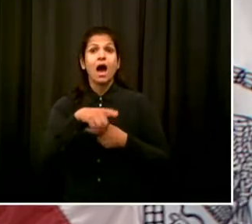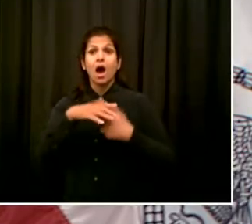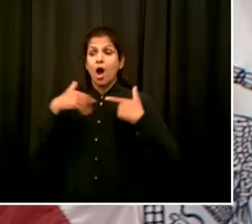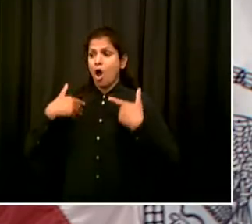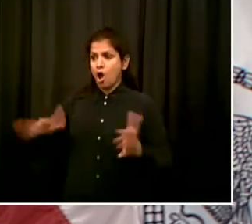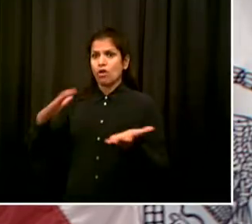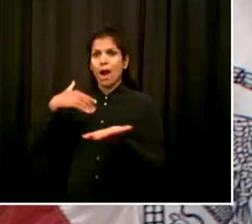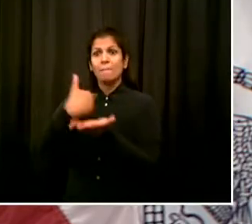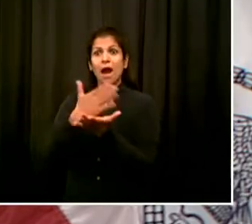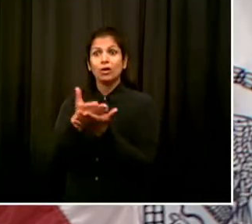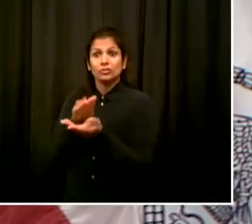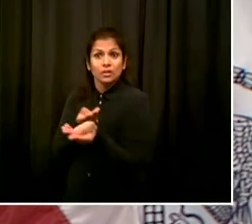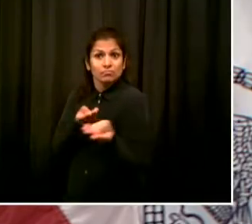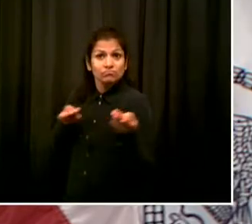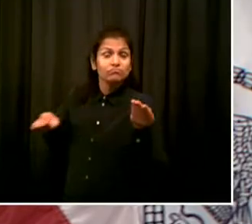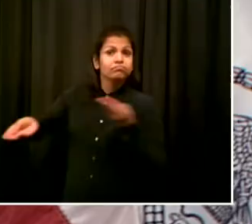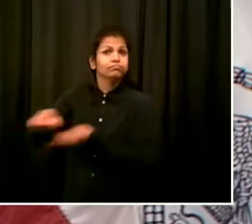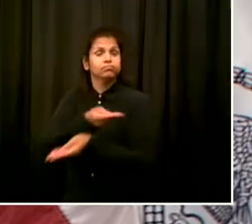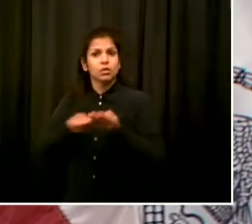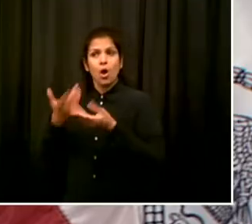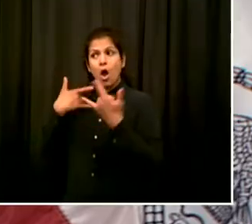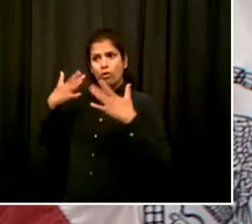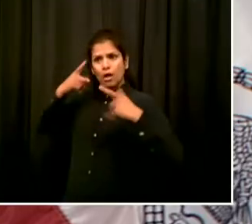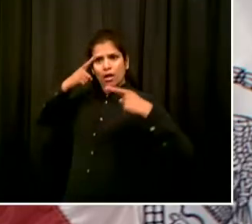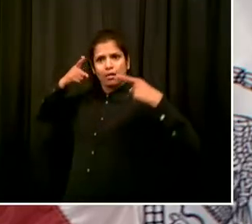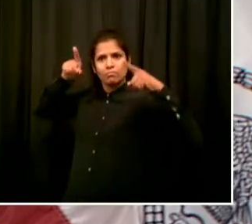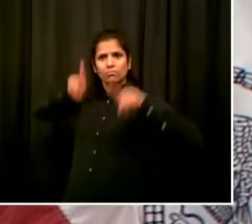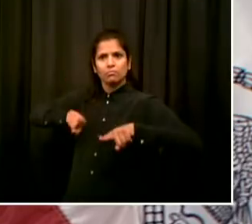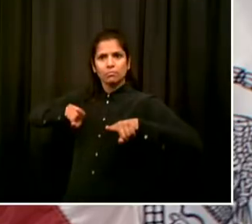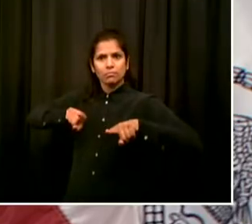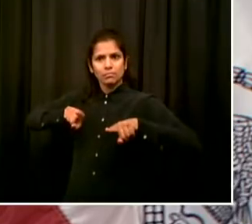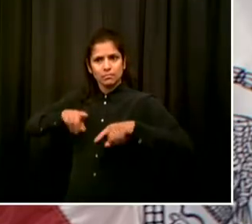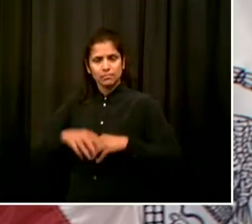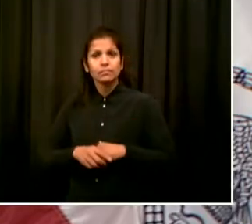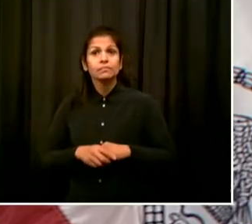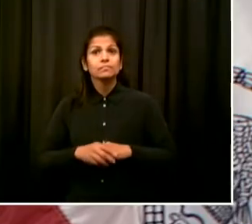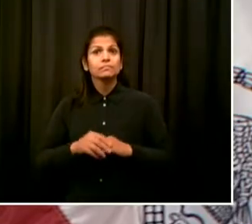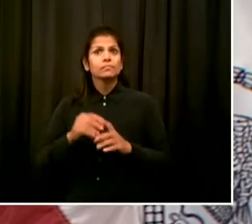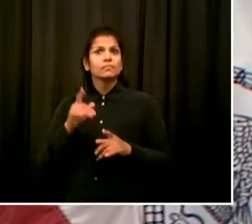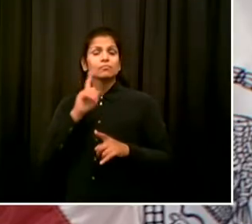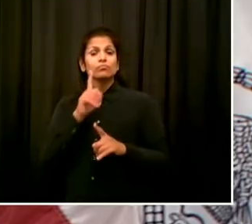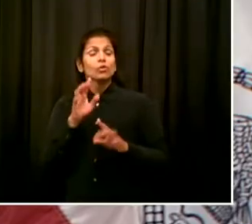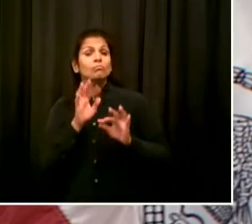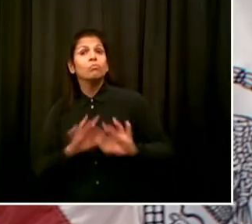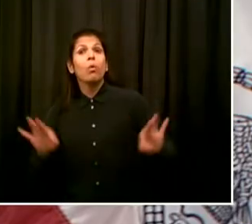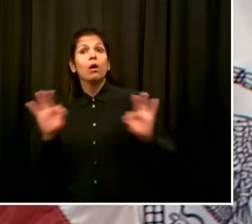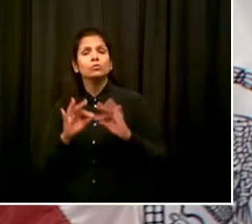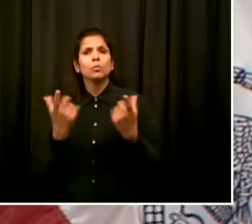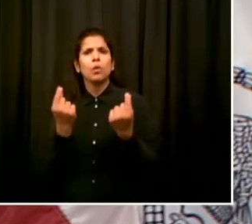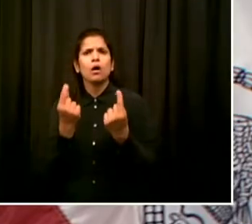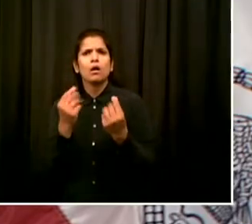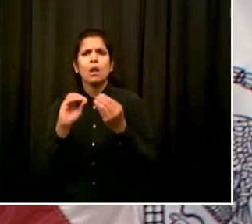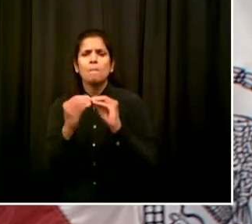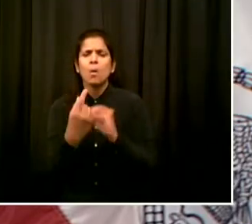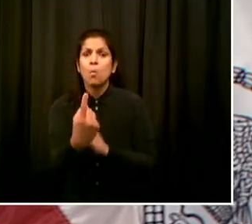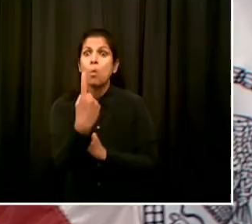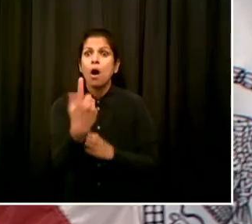WE HAVE A BUDGET THAT WAS AGREED UPON WITH THE CITY COUNCIL TO KEEP THE CITY MOVING FORWARD AND WE NEED TO RECOGNIZE THAT